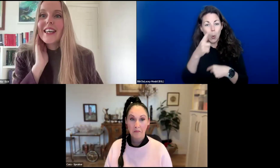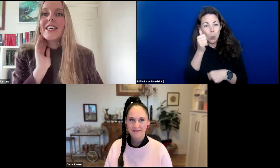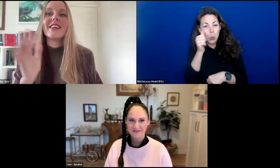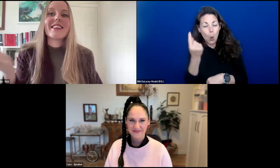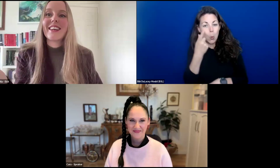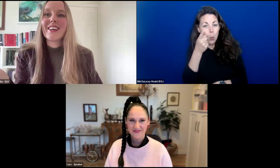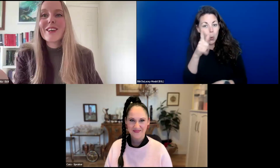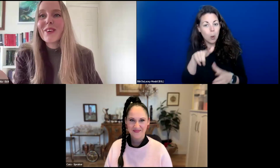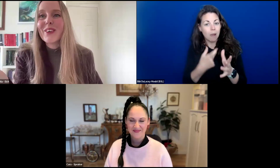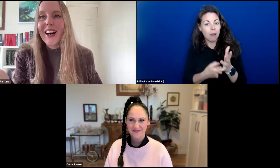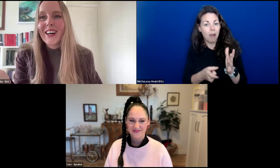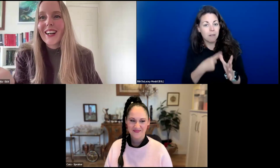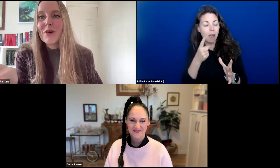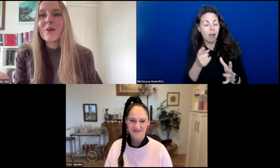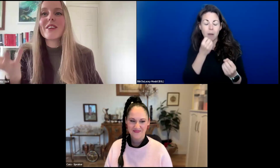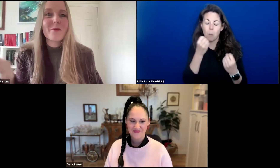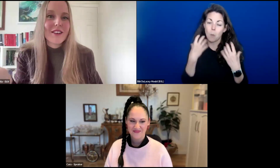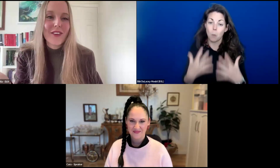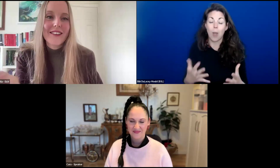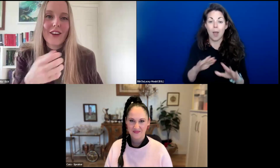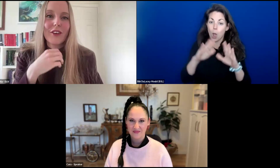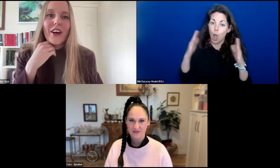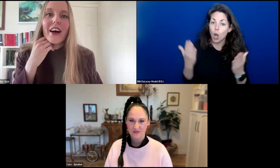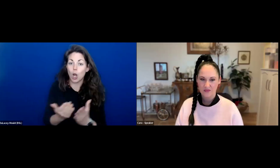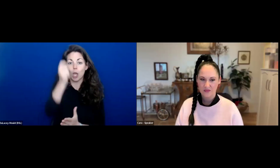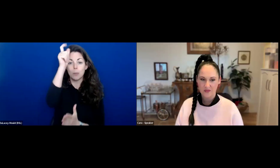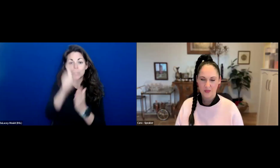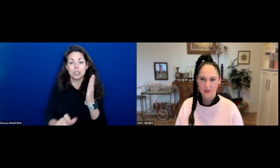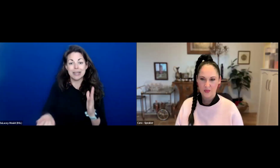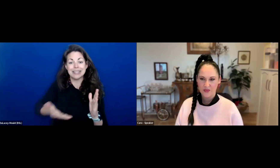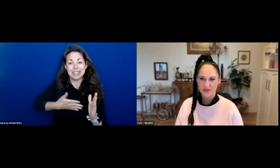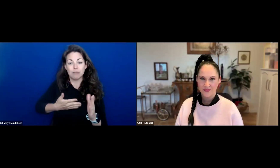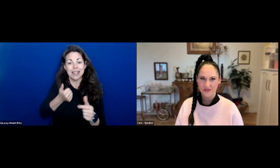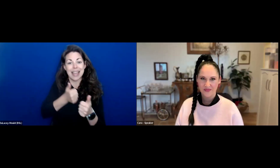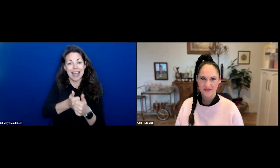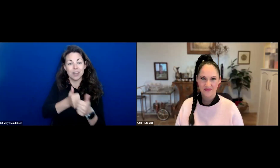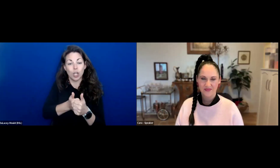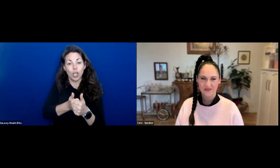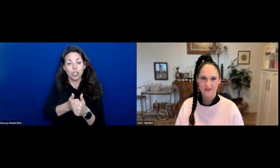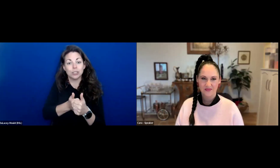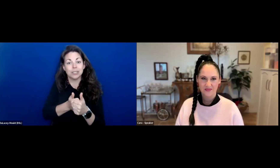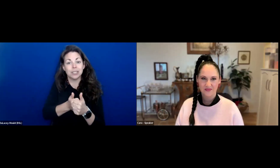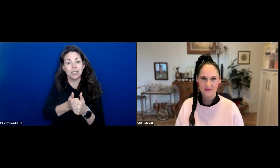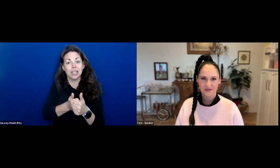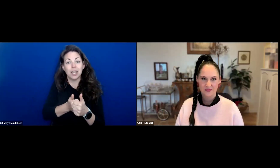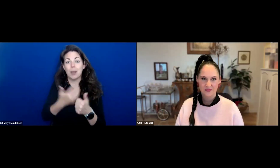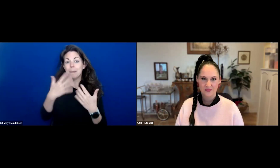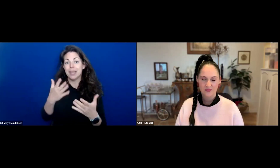but she is an incredible global disability rights advocate. She's worked with the United Nations, with the White House,